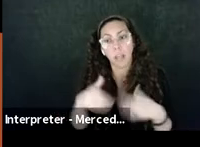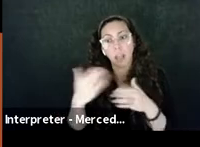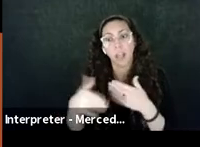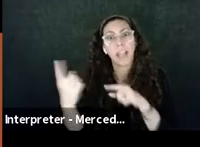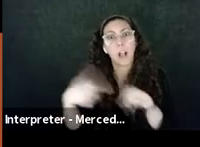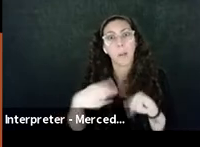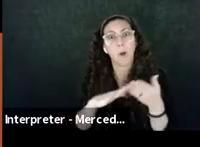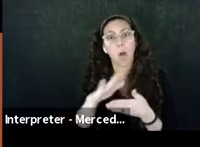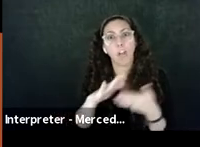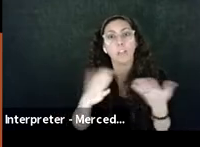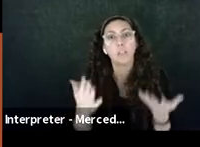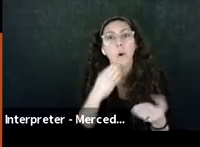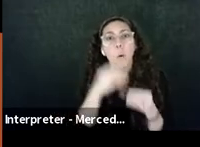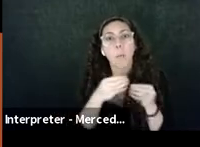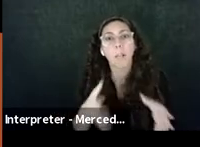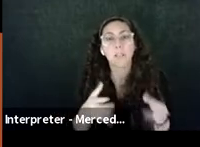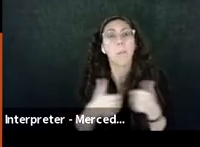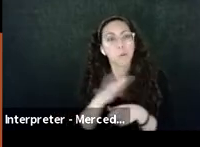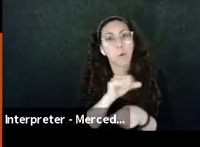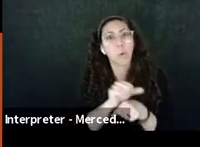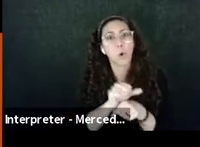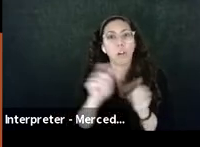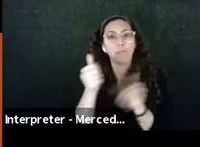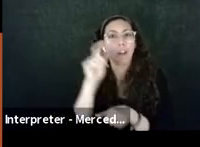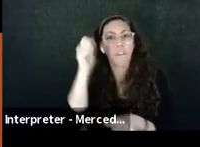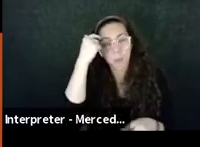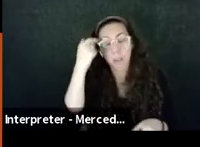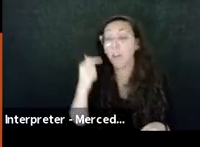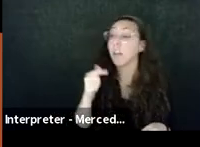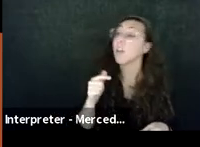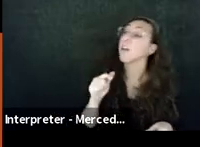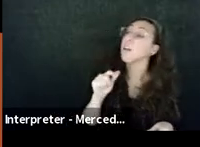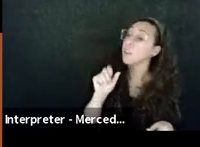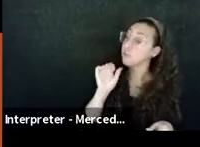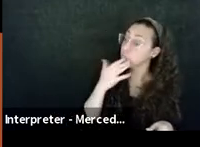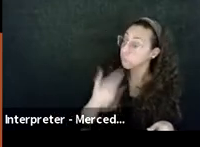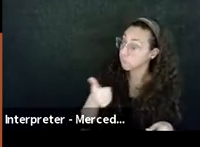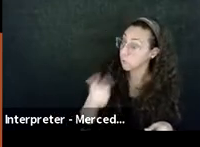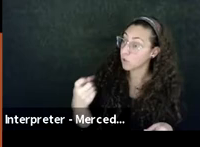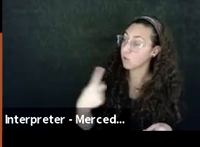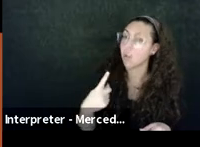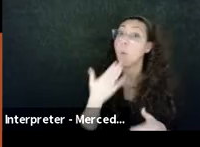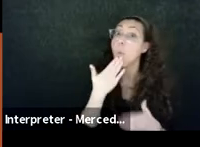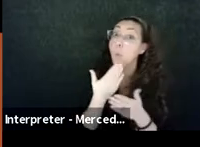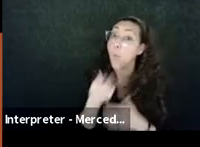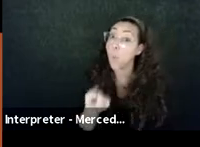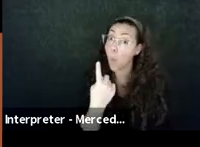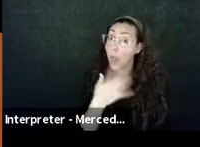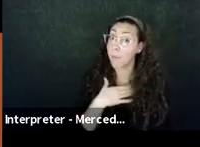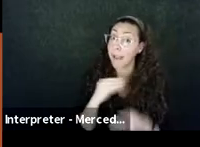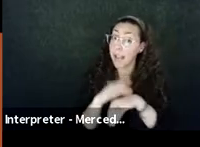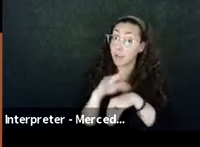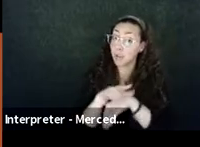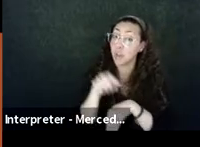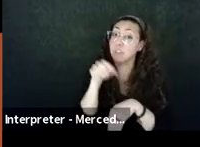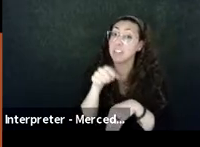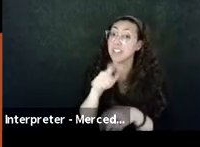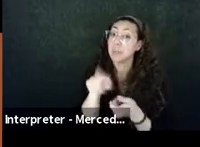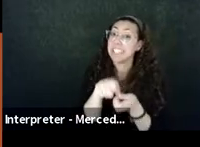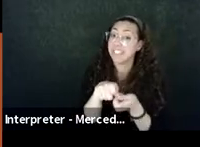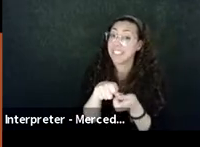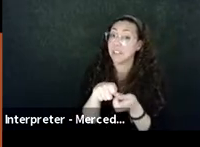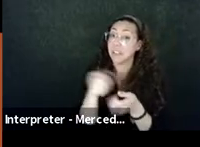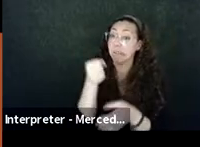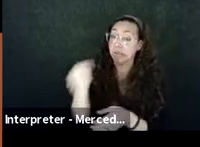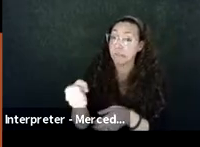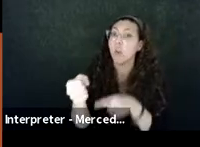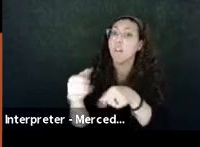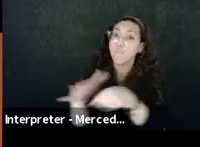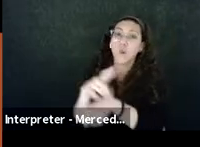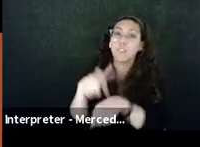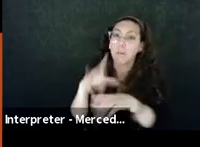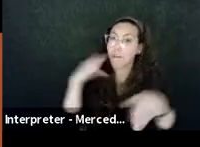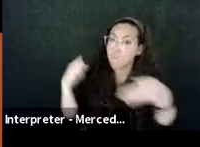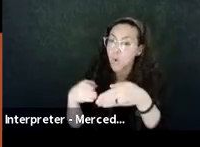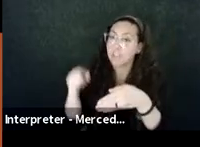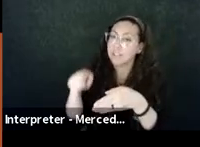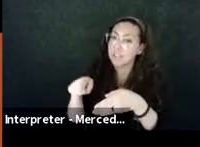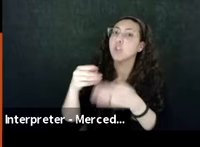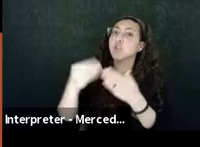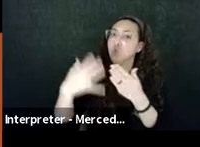Natalie Chavez: doing most of their work with the government is your home. Funny you should ask. That one of my counselors is actually funded specifically to work with formerly incarcerated students. So that's his full time focus. So it's one of his primary primary groups and